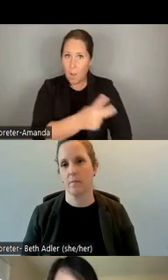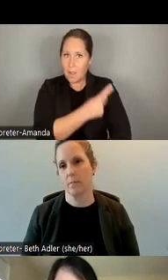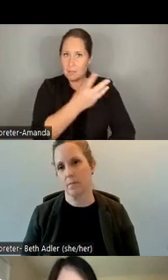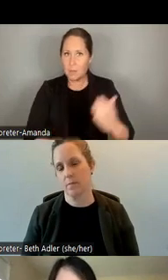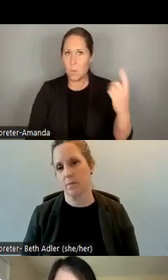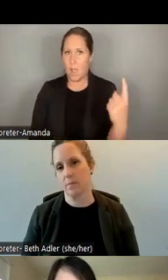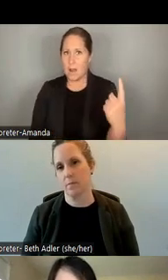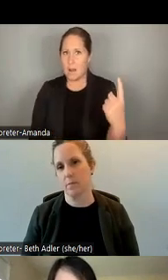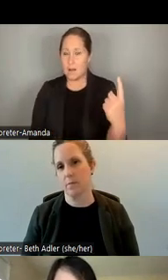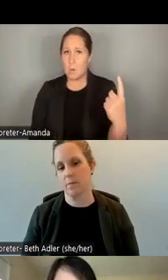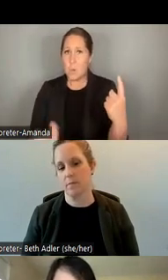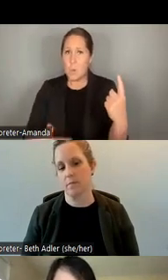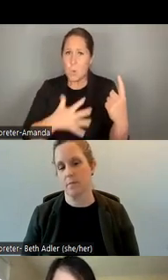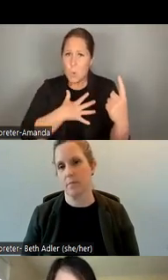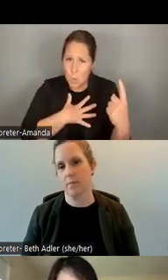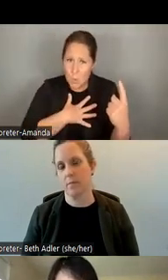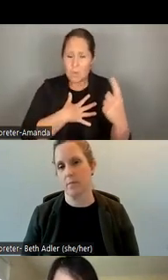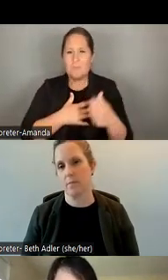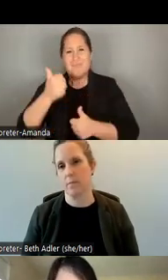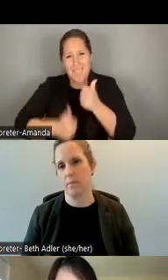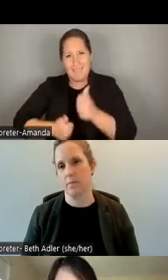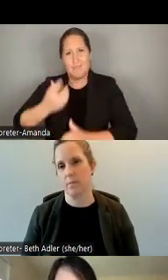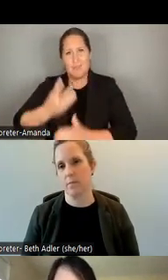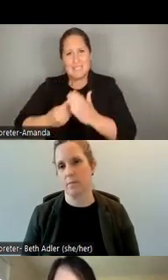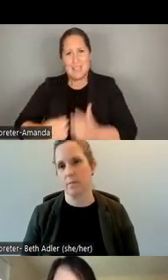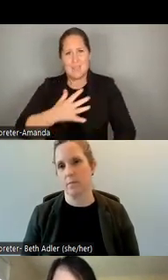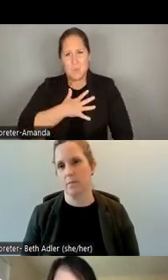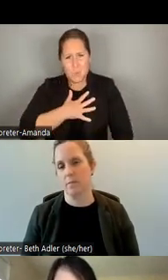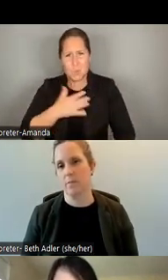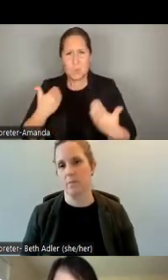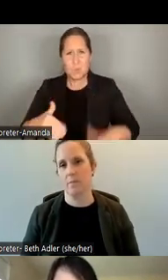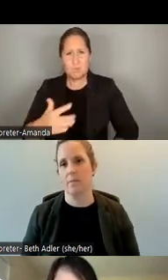death was tragic too every death is a tragedy in its own way I think it just speaks to the